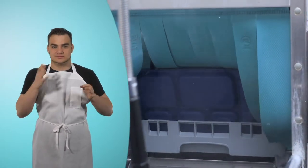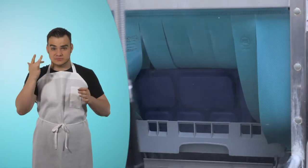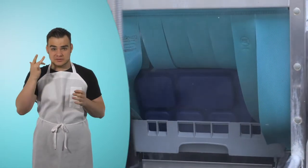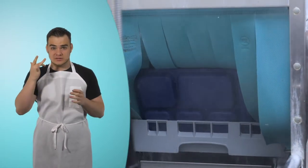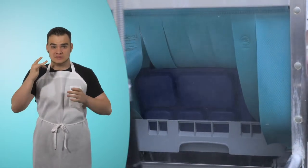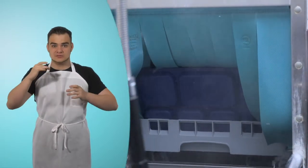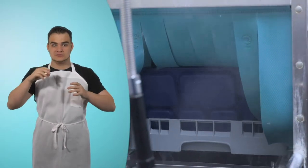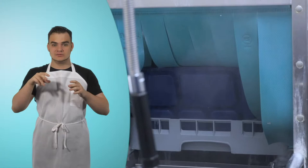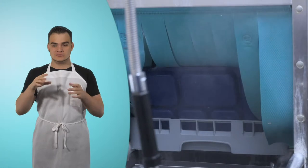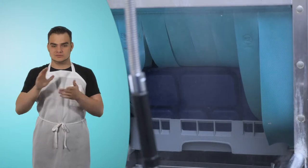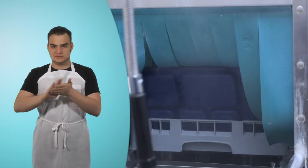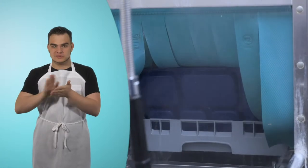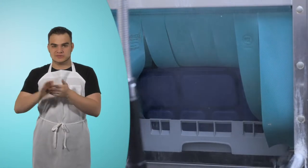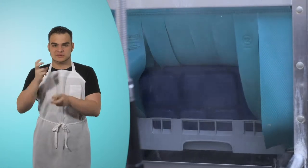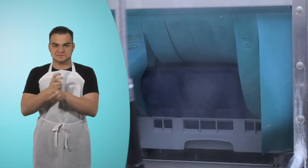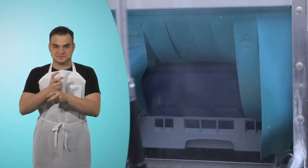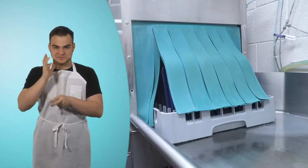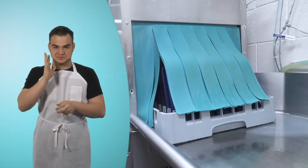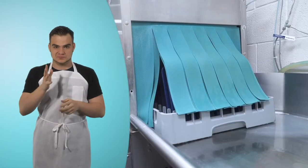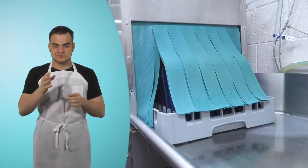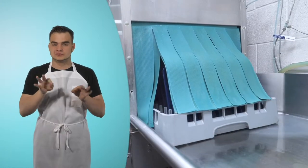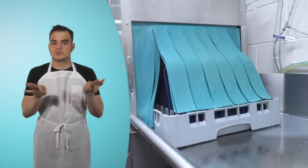It is much more difficult to clean that way.